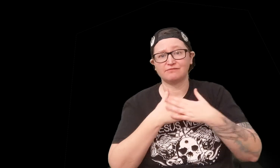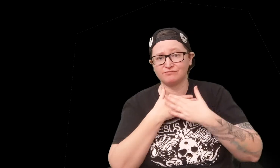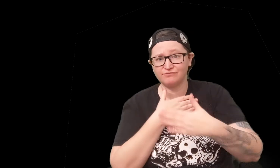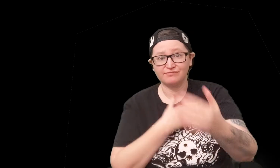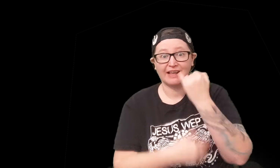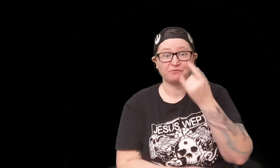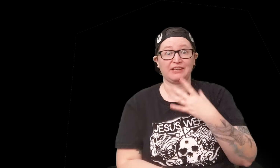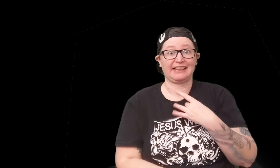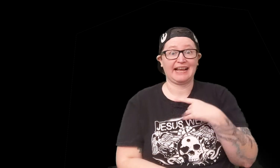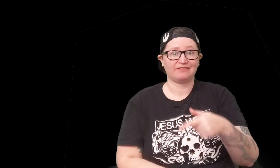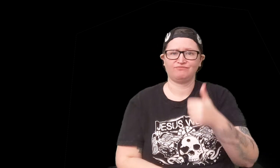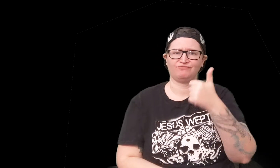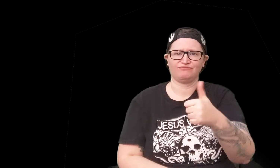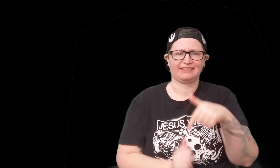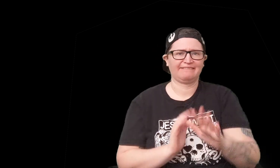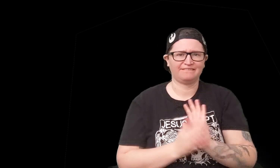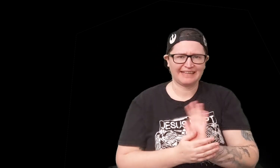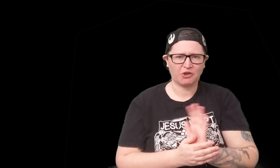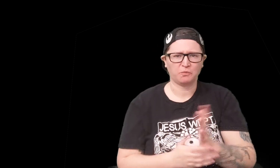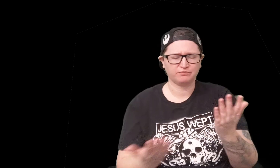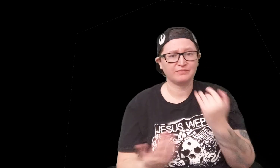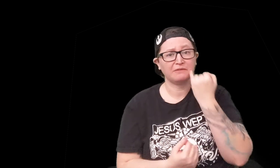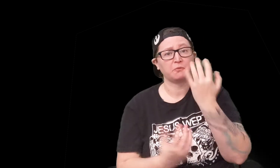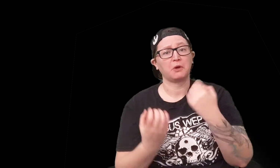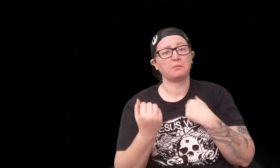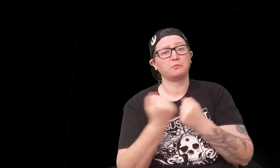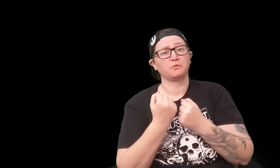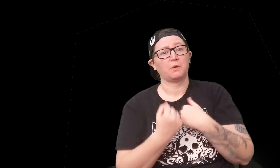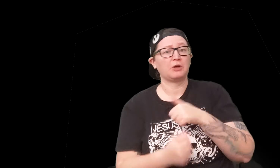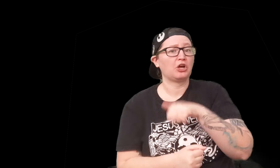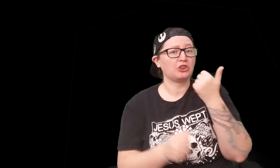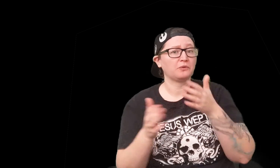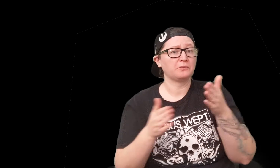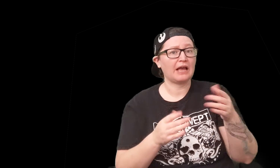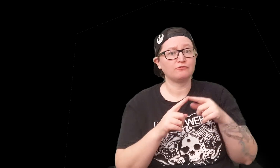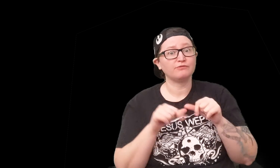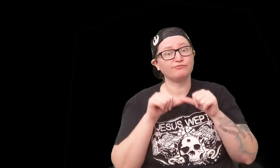and keep watching out for some great content and if you liked this video and if you want to provide